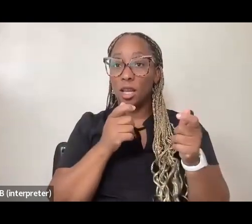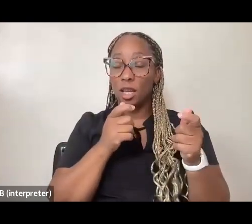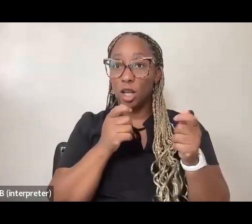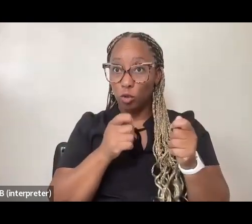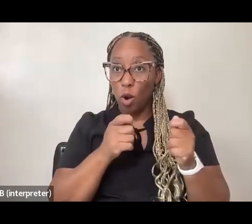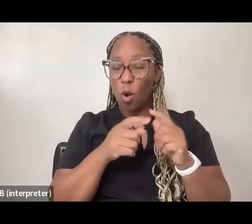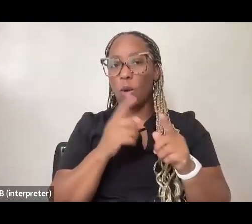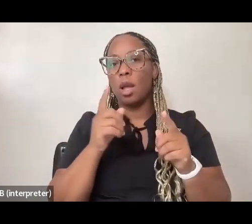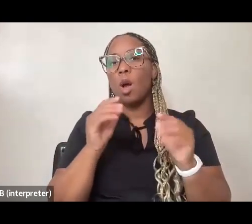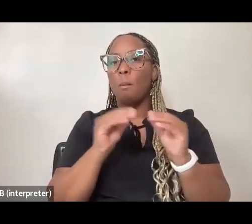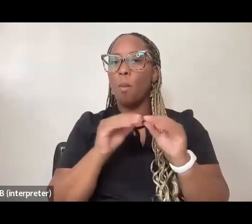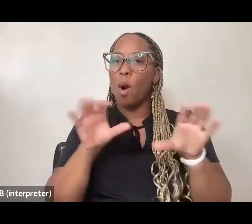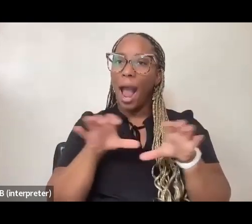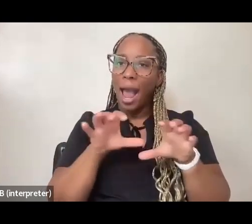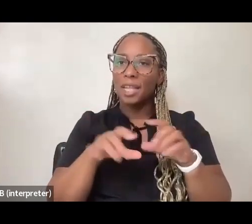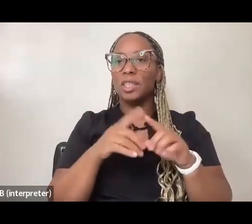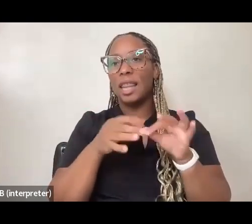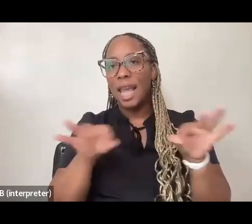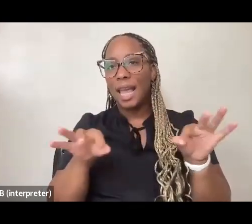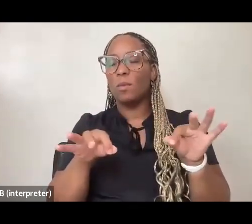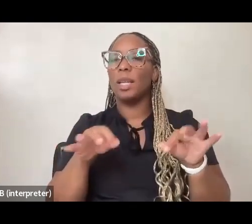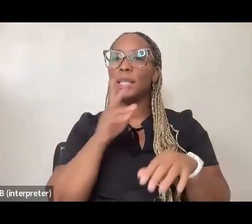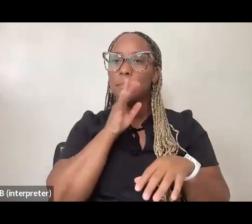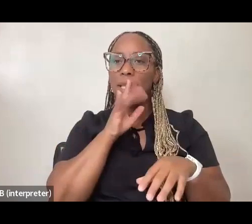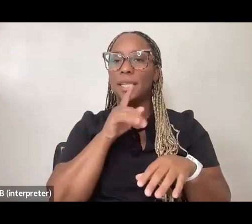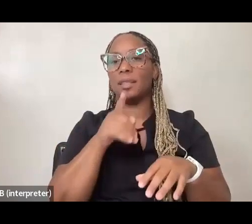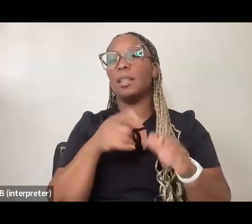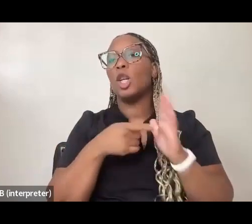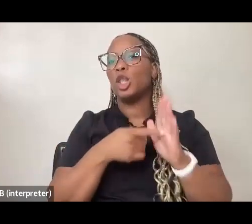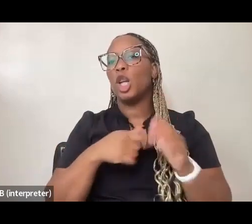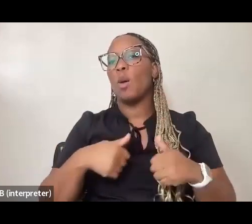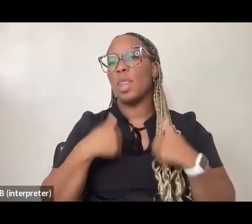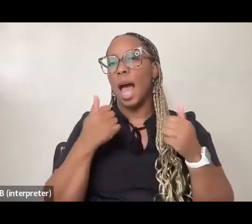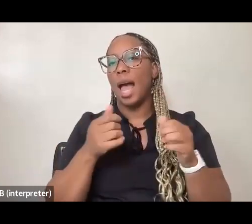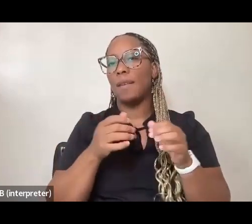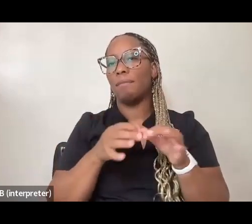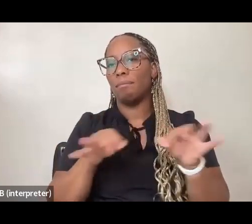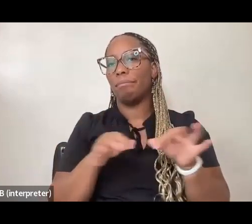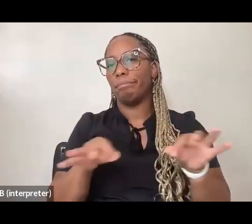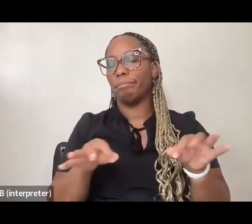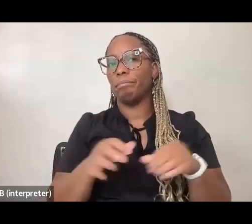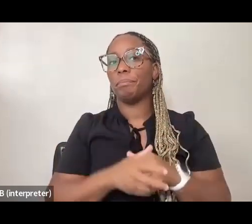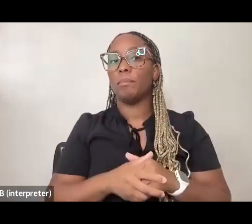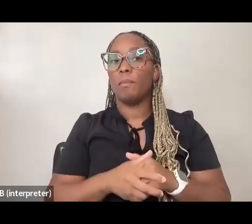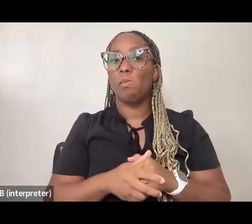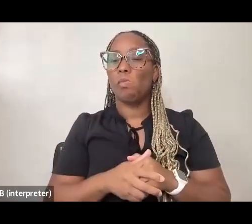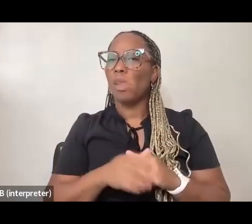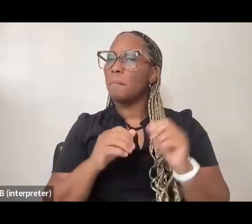language and speech, show live captions. You're going to want to follow your same general rid -- general